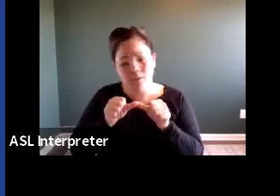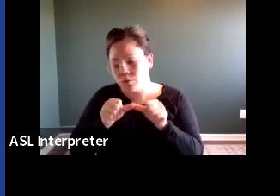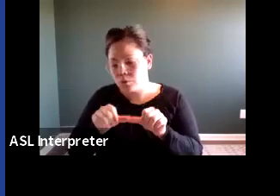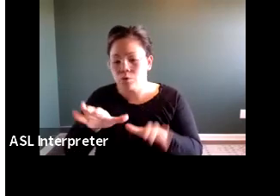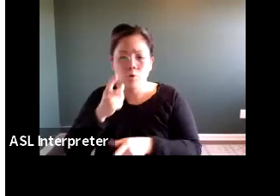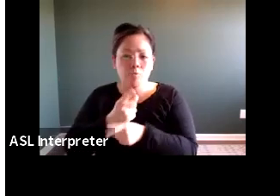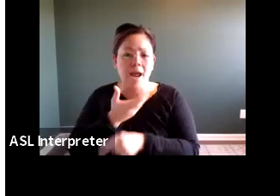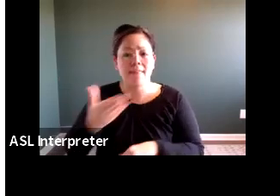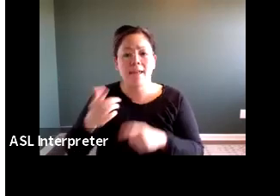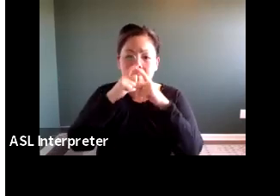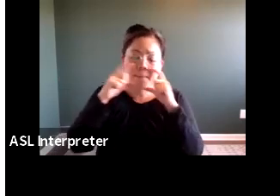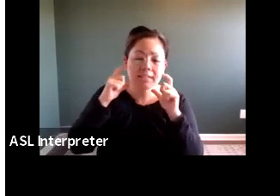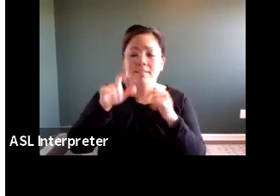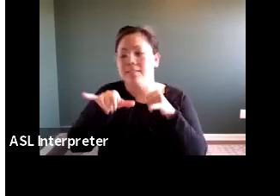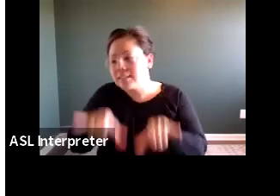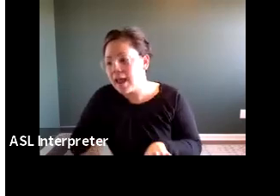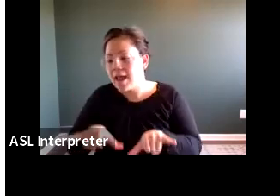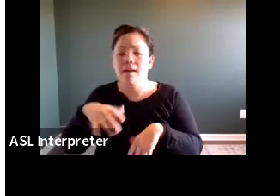But I'm sure you heard that last week Pfizer